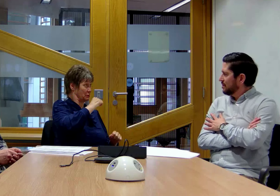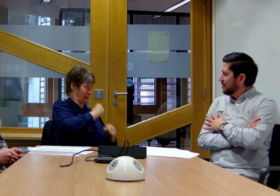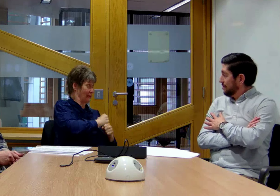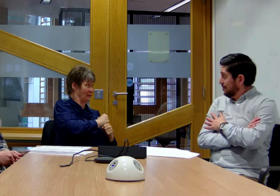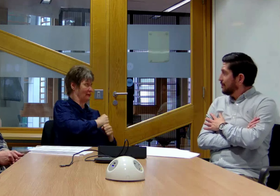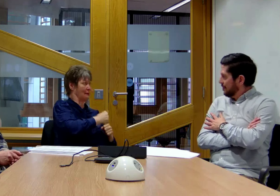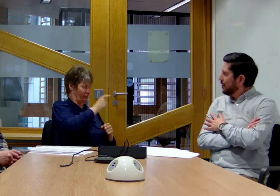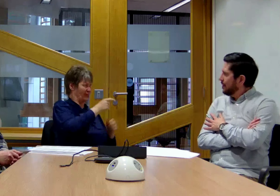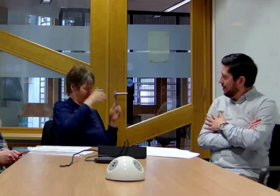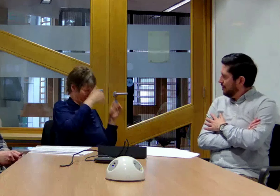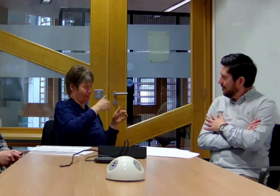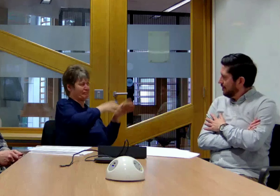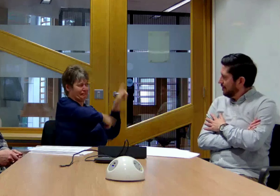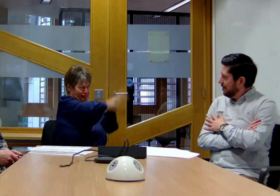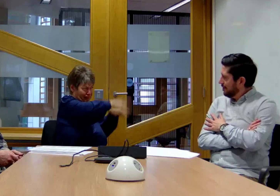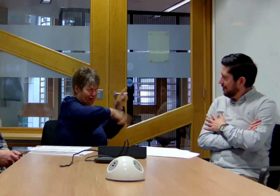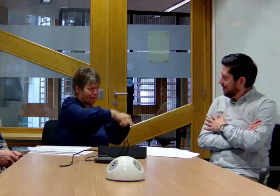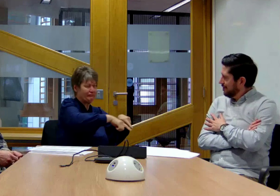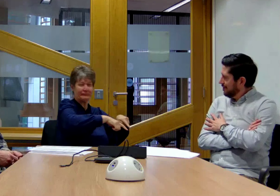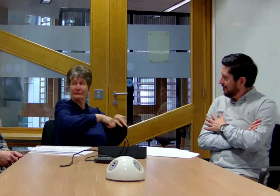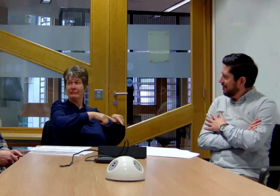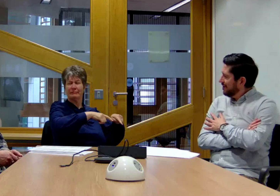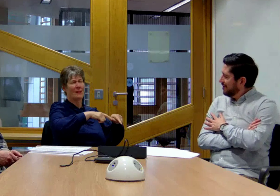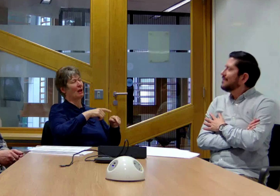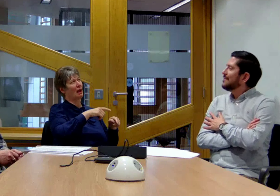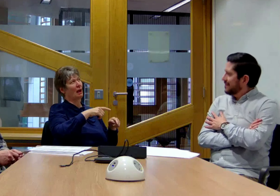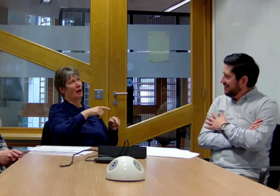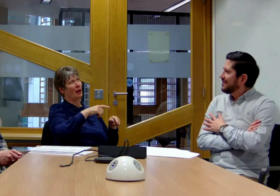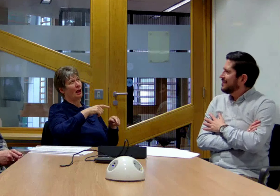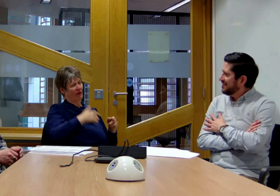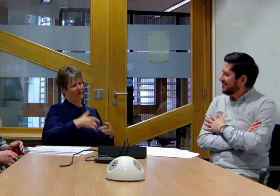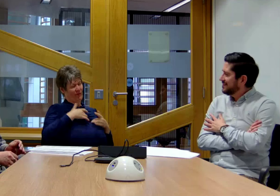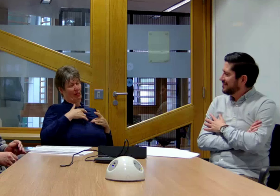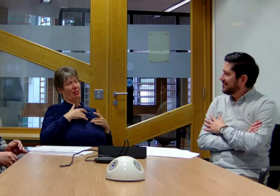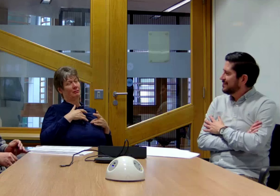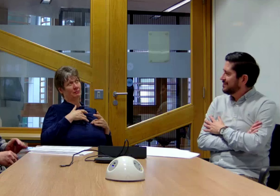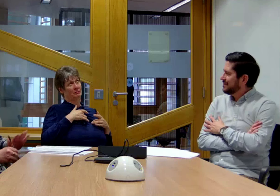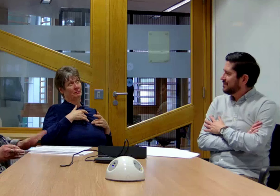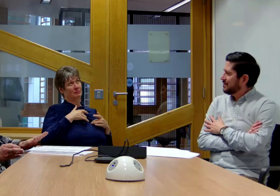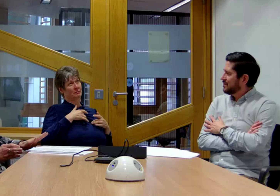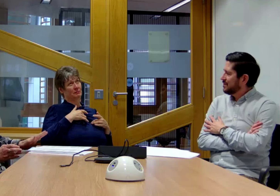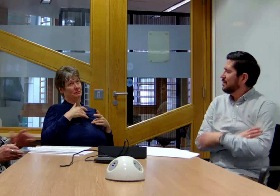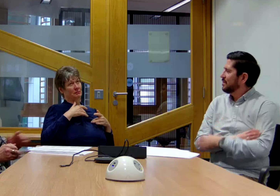tend to have a bigger dialect division. The biggest difference that people always talk